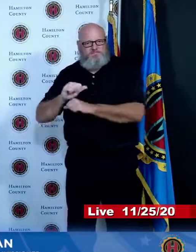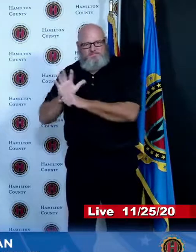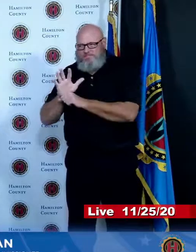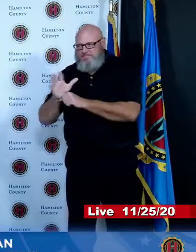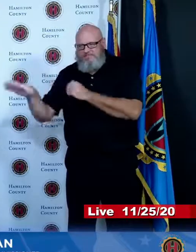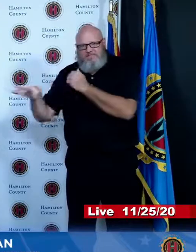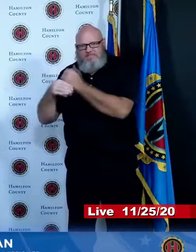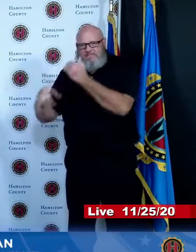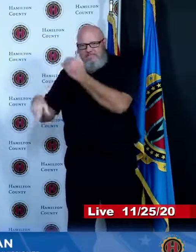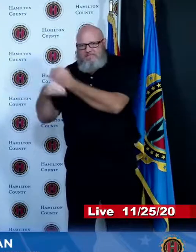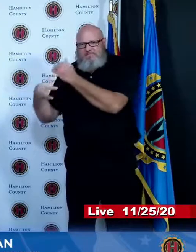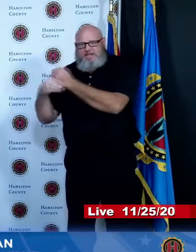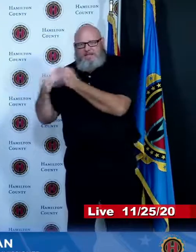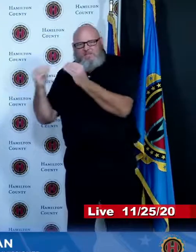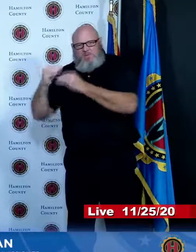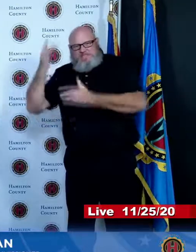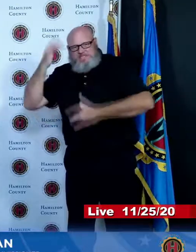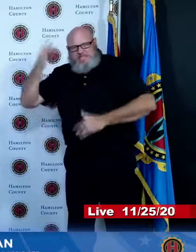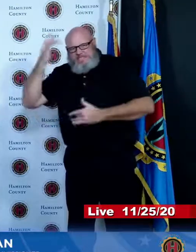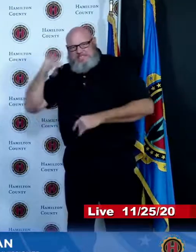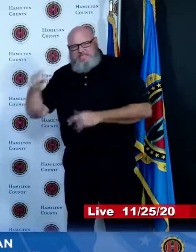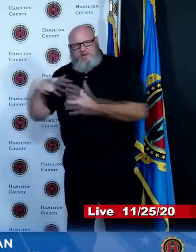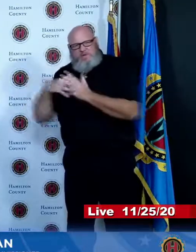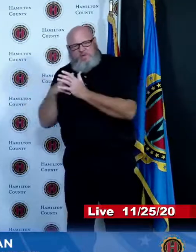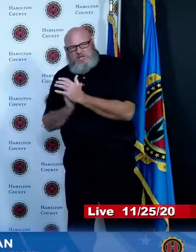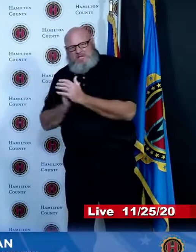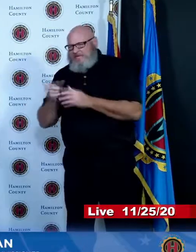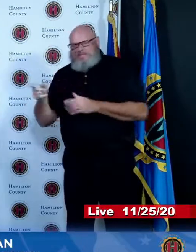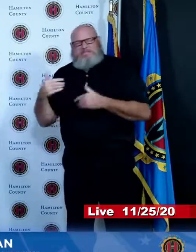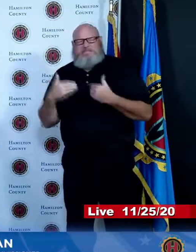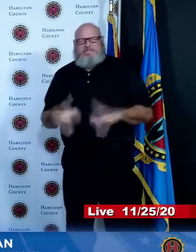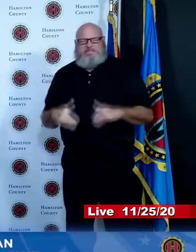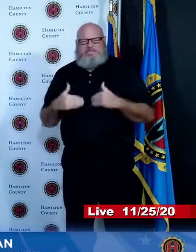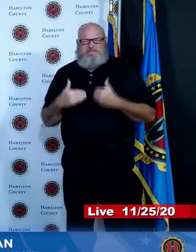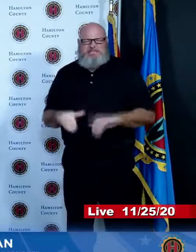associated with coven and so that can have a negative impact on our hospital systems